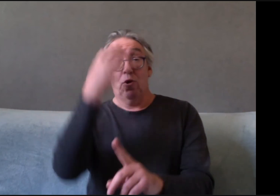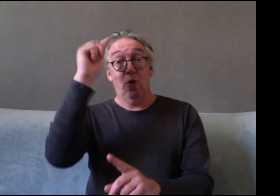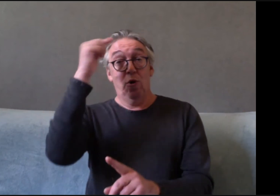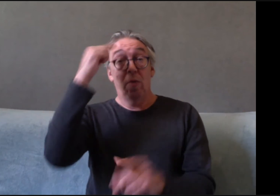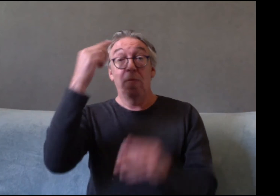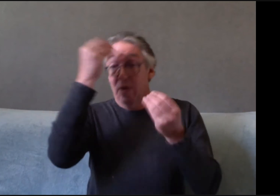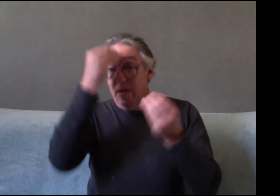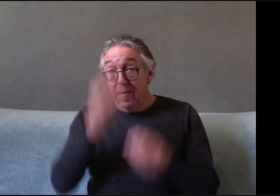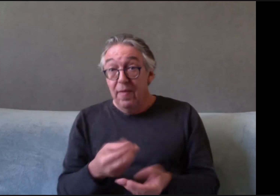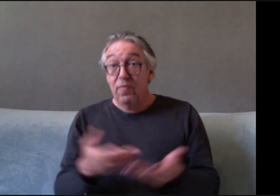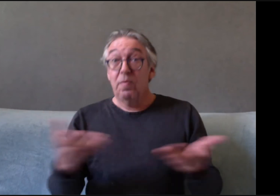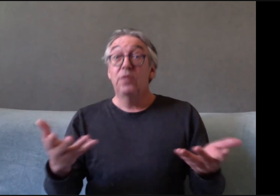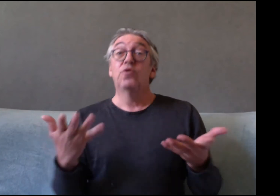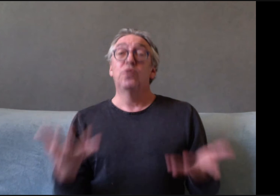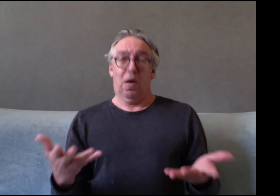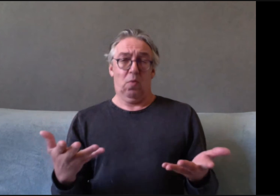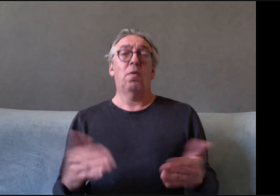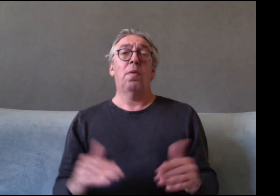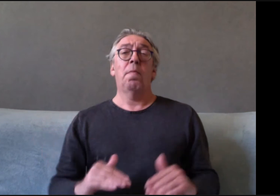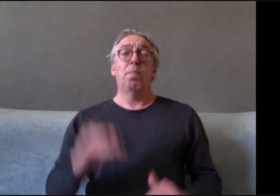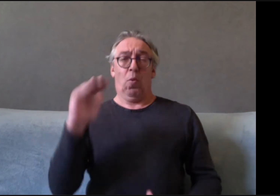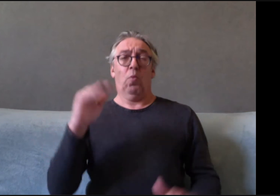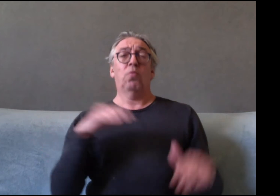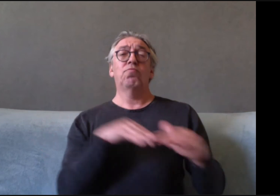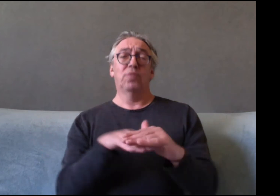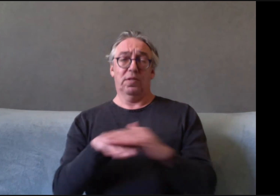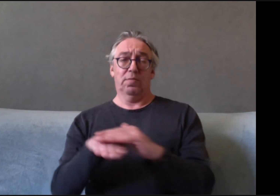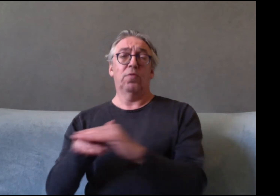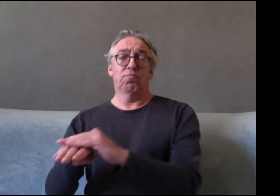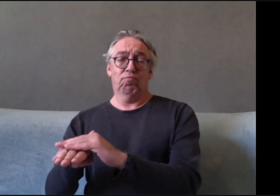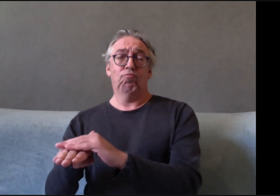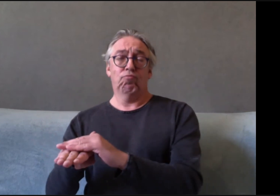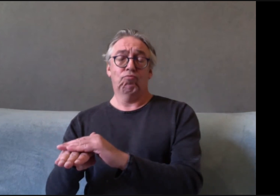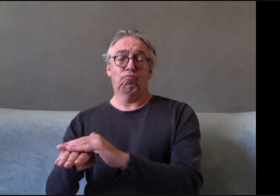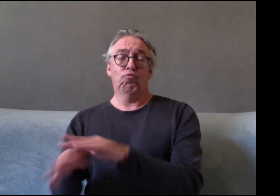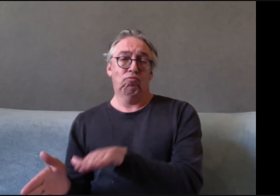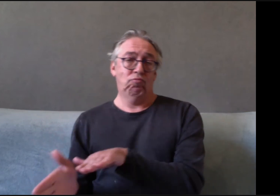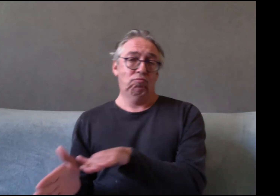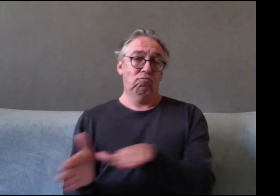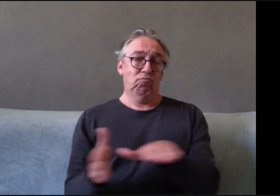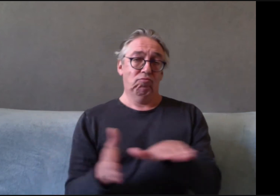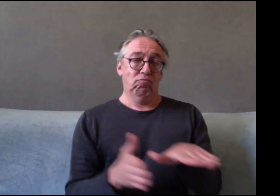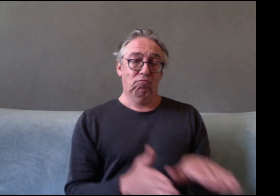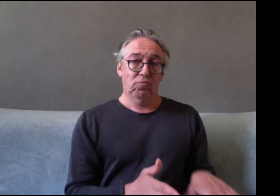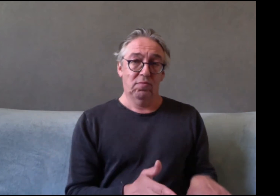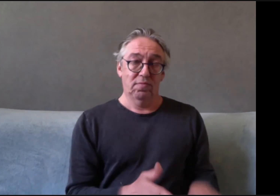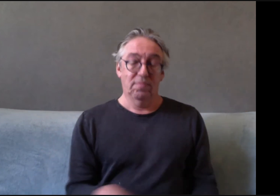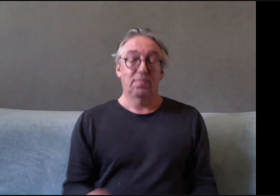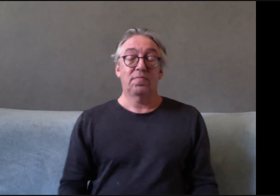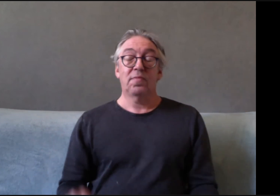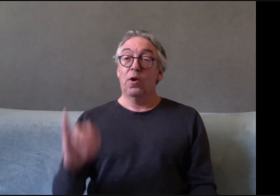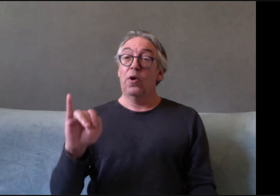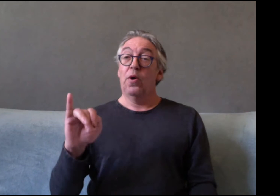Next point is hospitalization, I see triage. There's much uncertainty